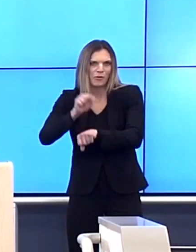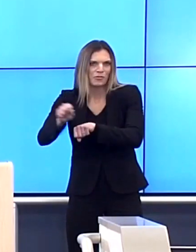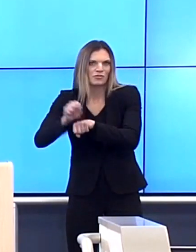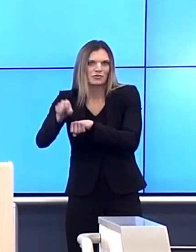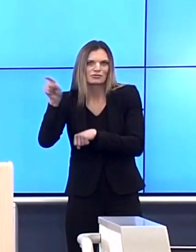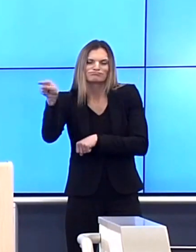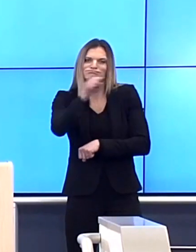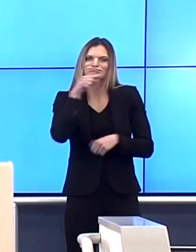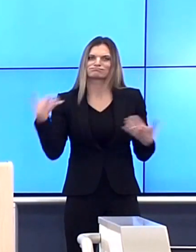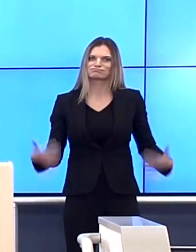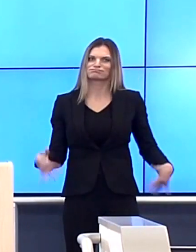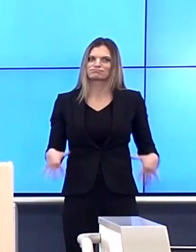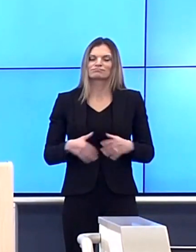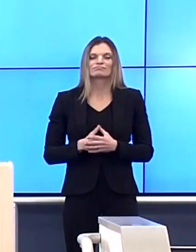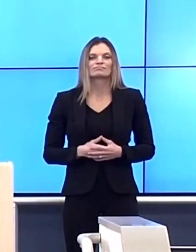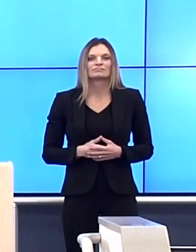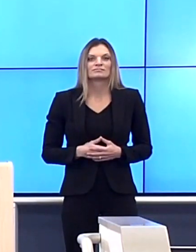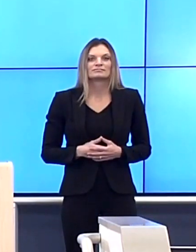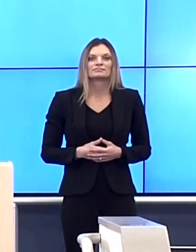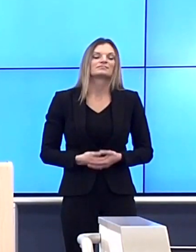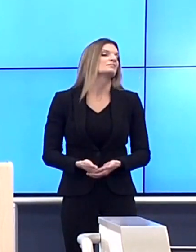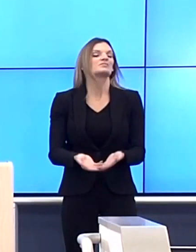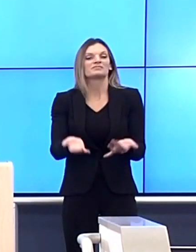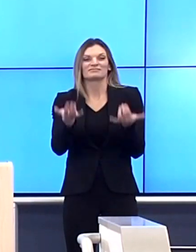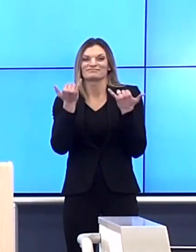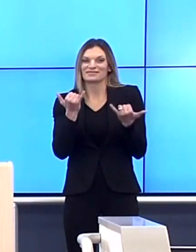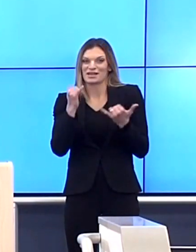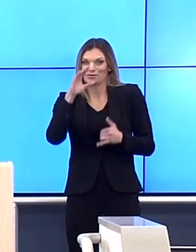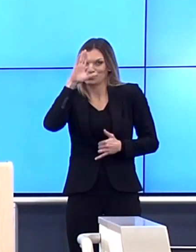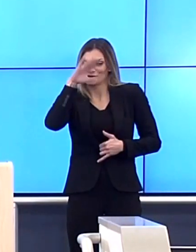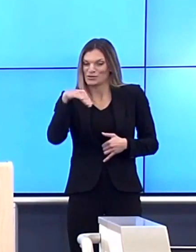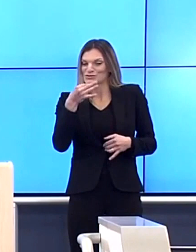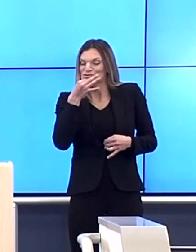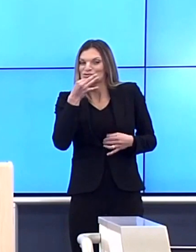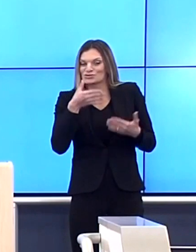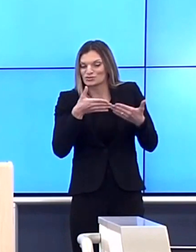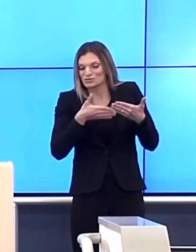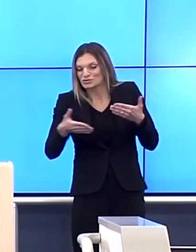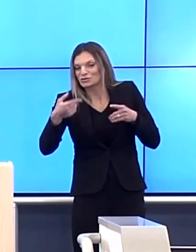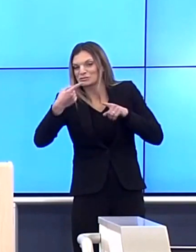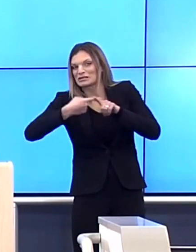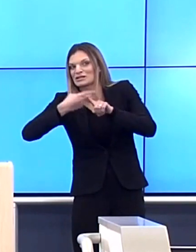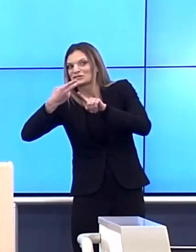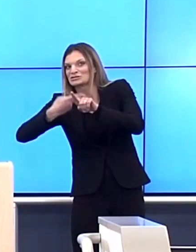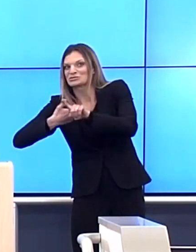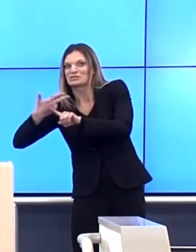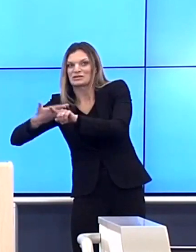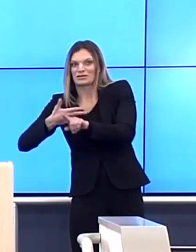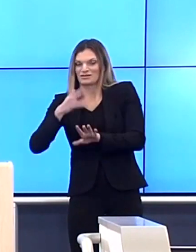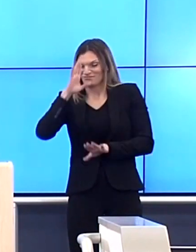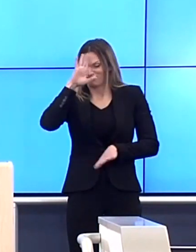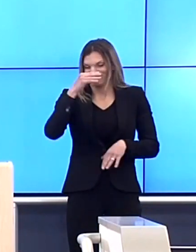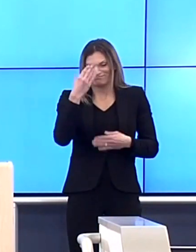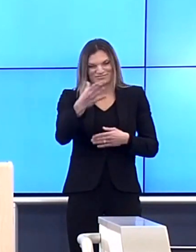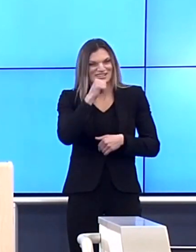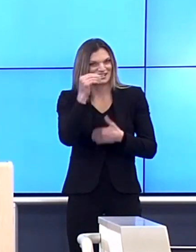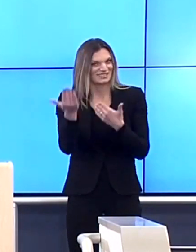THAT OF MANY. TODAY I THINK IT’S IMPORTANT TO TODAY I THINK IT’S IMPORTANT TO SHARE A LITTLE MORE PERSPECTIVE SHARE A LITTLE MORE PERSPECTIVE AS WE GURD OURSELVES FOR THE AS WE GURD OURSELVES FOR THE TOUGH MONTHS AHEAD.